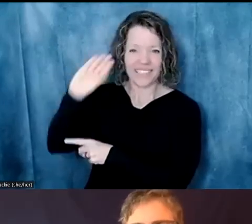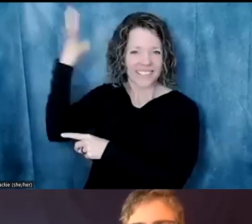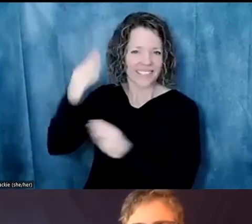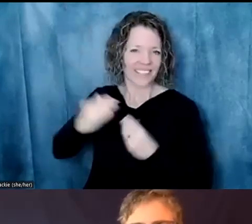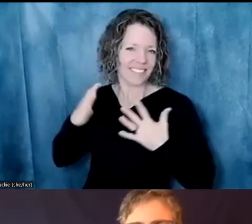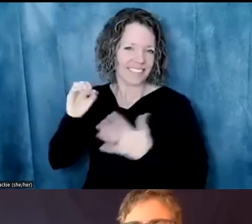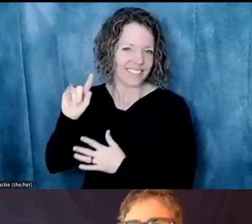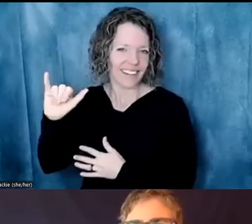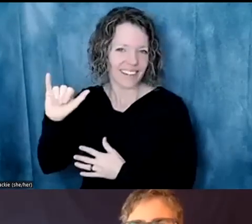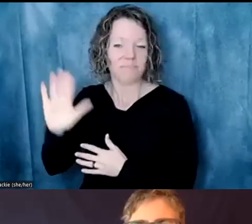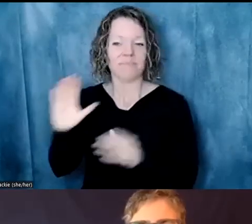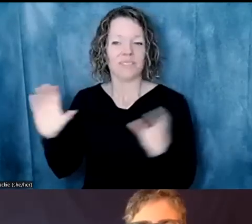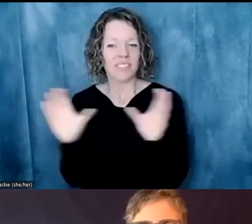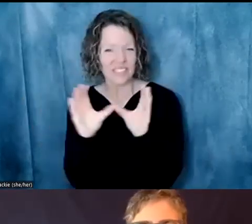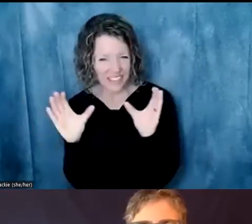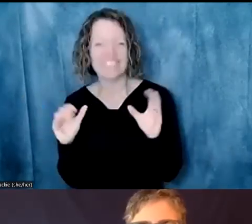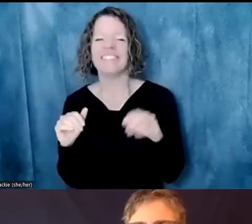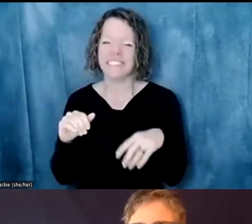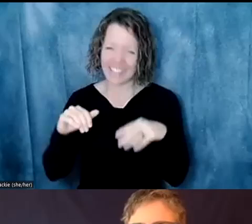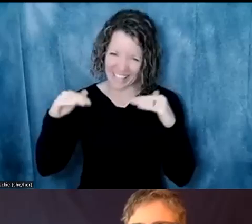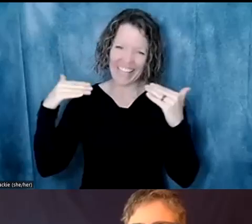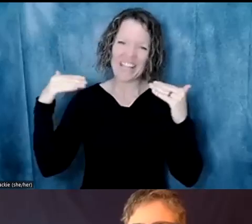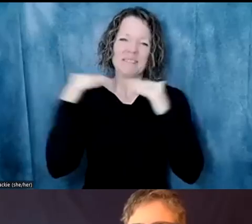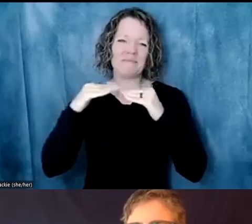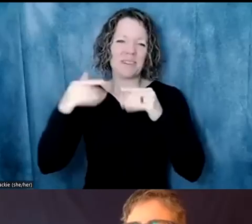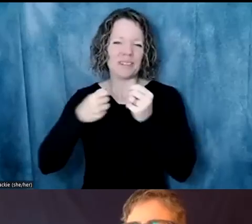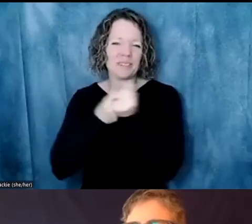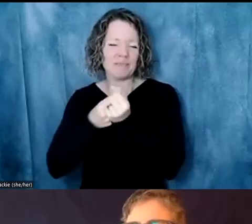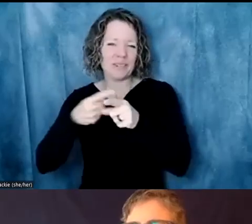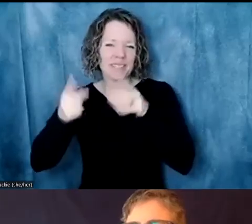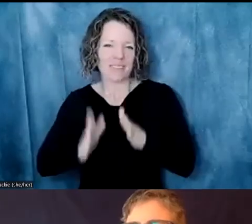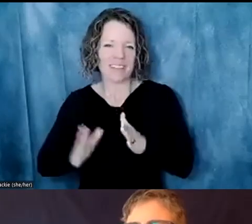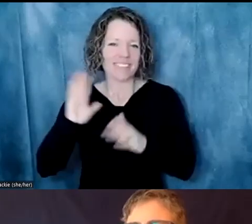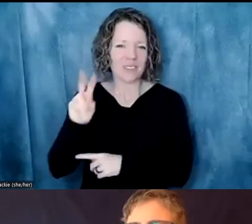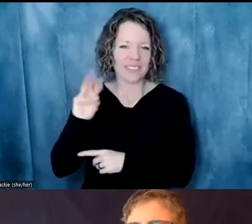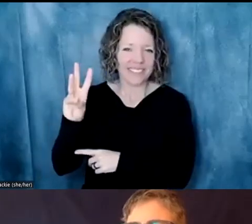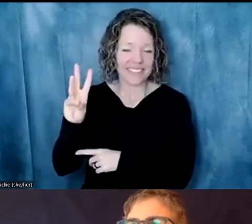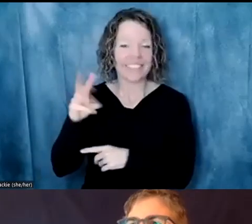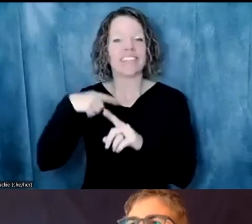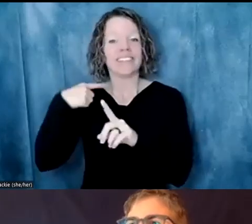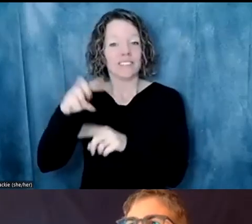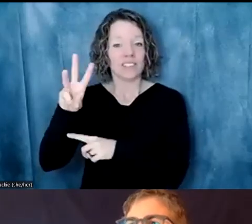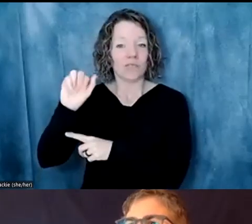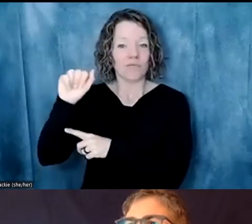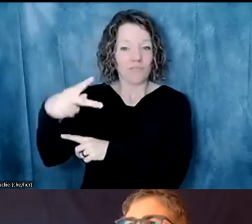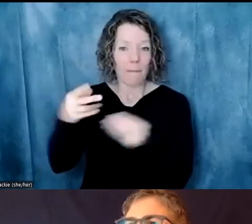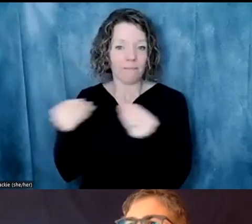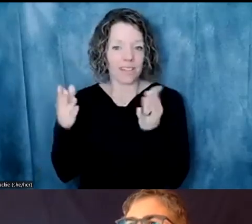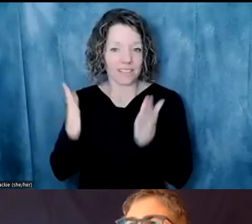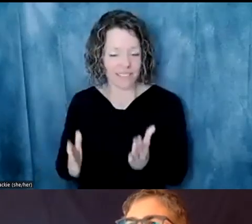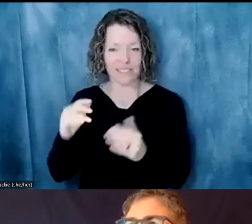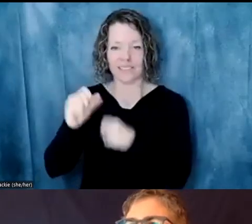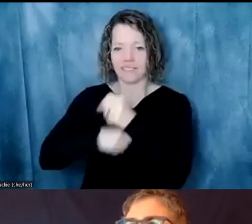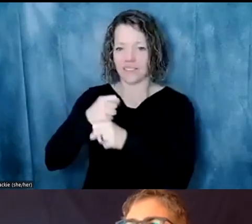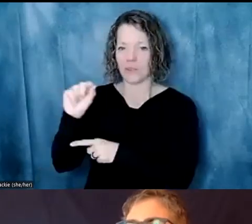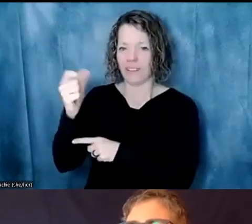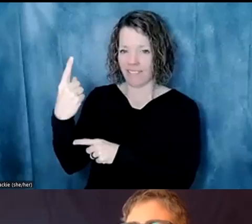Specialist in 2006 and a Certified Wellness Recovery Action Plan or WRAP facilitator in 2011.